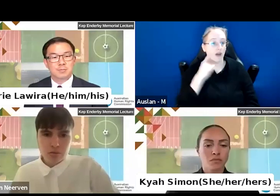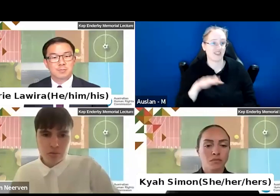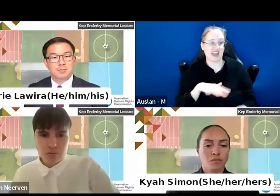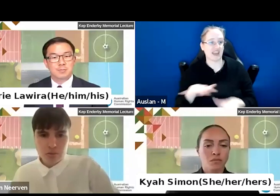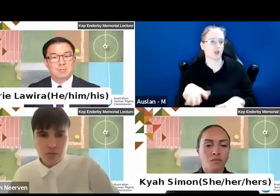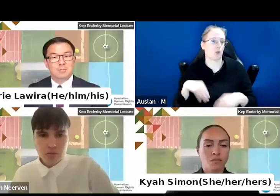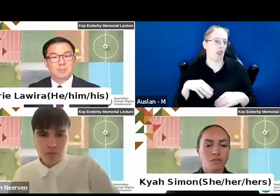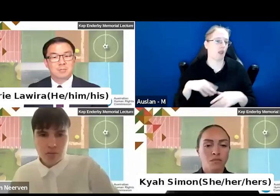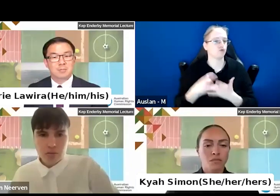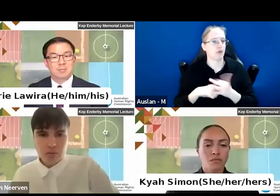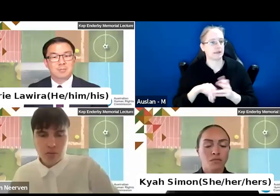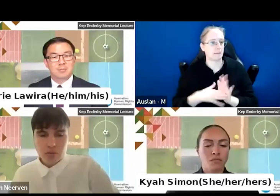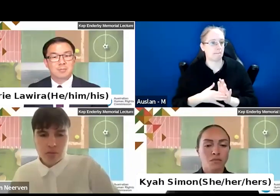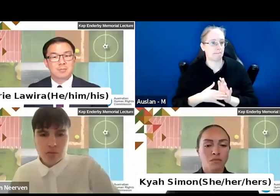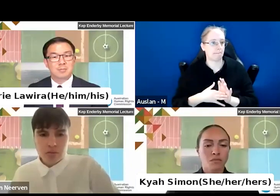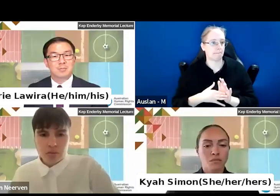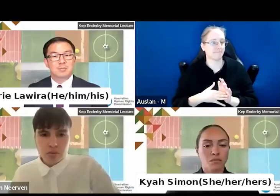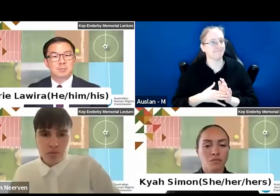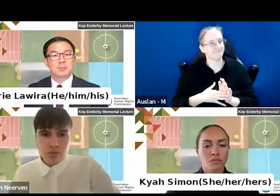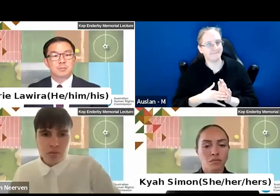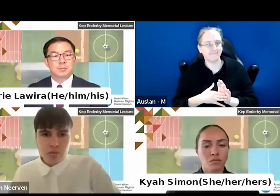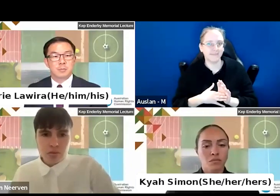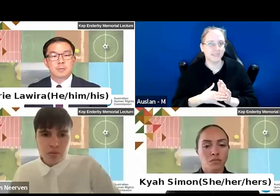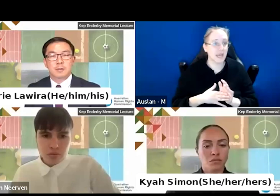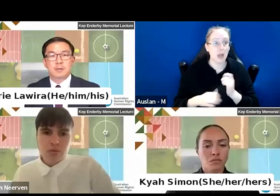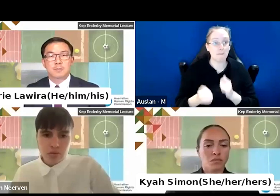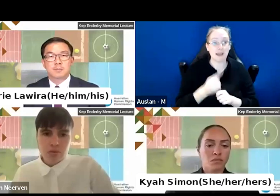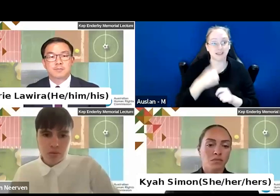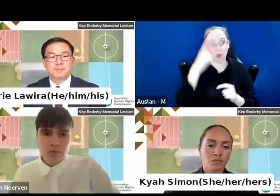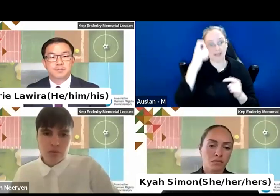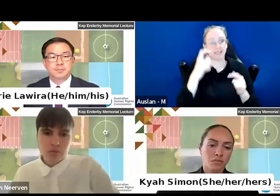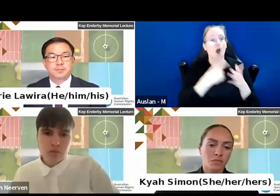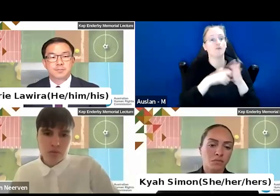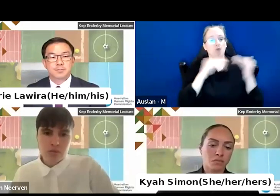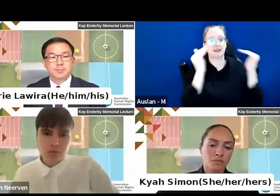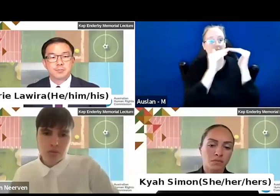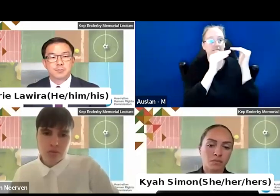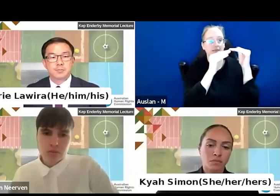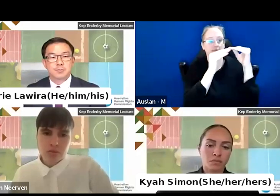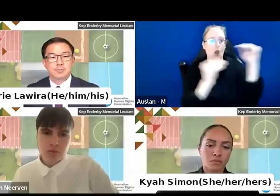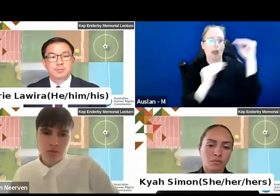it actually normalizes the racial hierarchy in society. I think the kids get socialized into racism